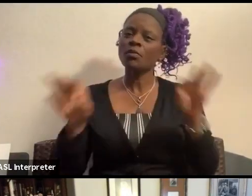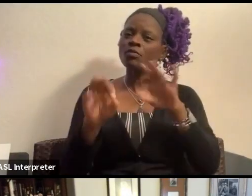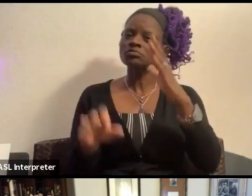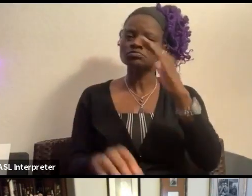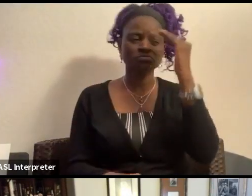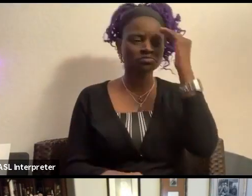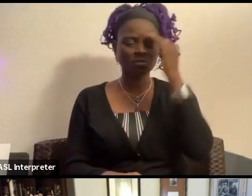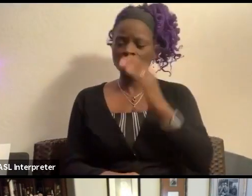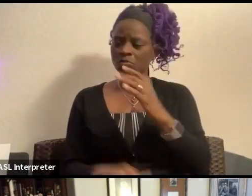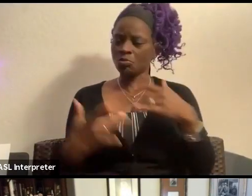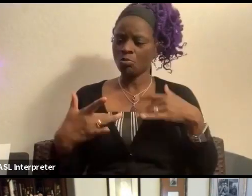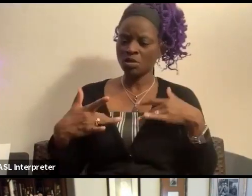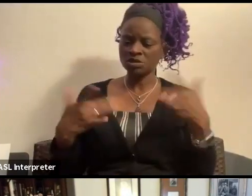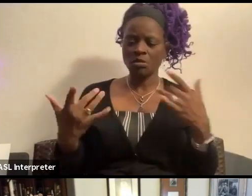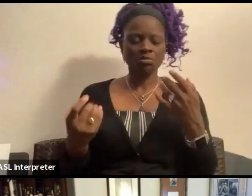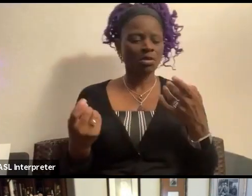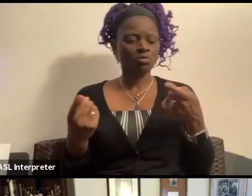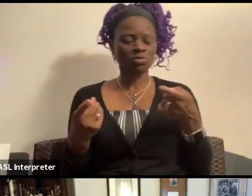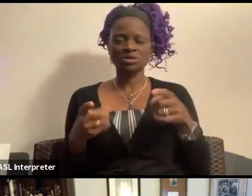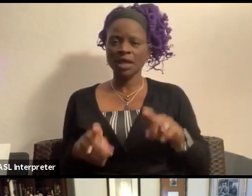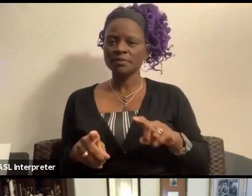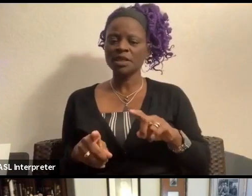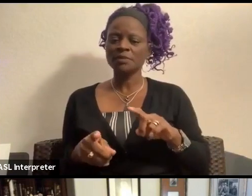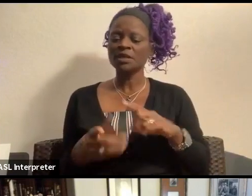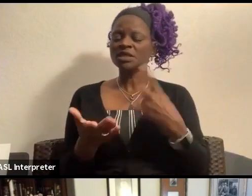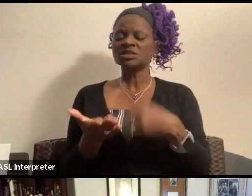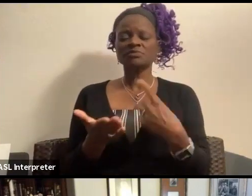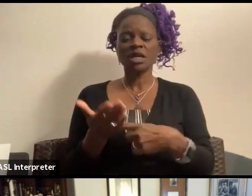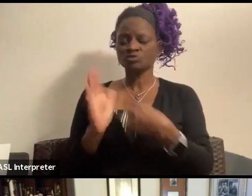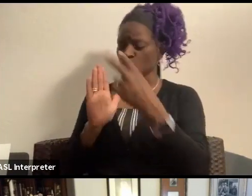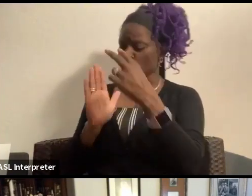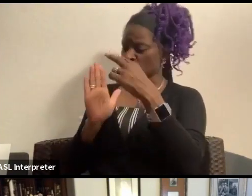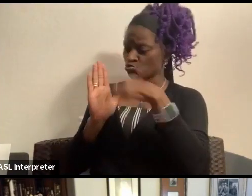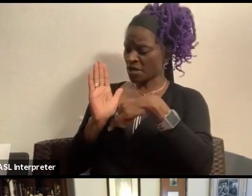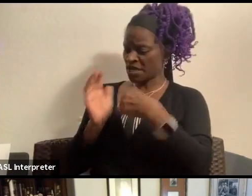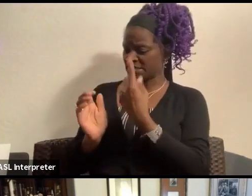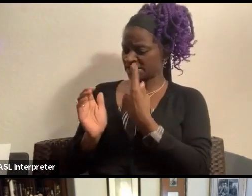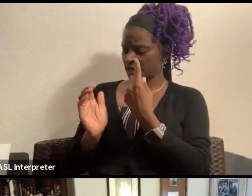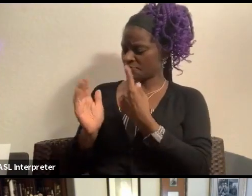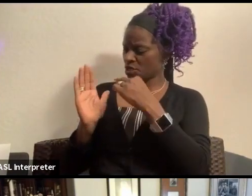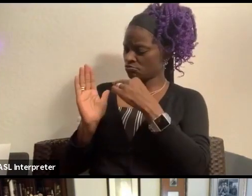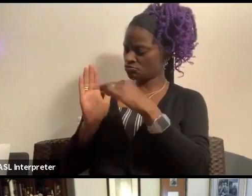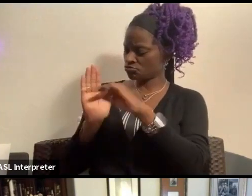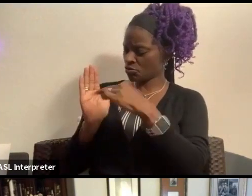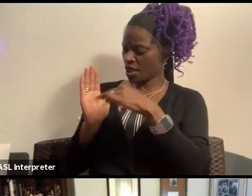and sometimes folks, I think, read a headline in the newspaper that gives them the impression that maybe next week will open schools.